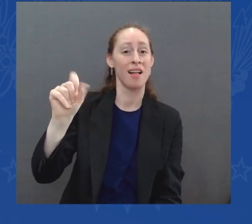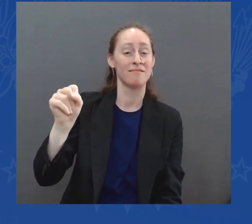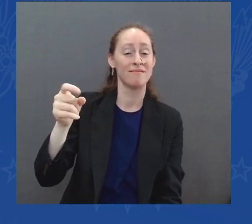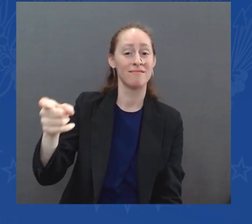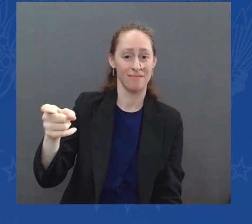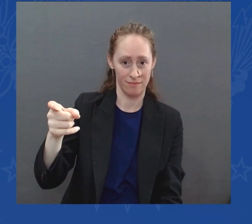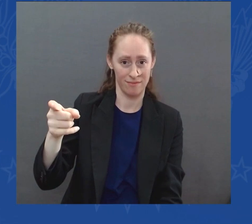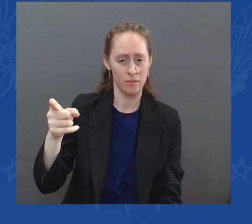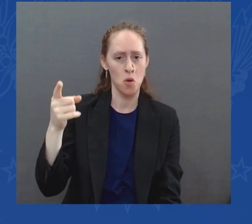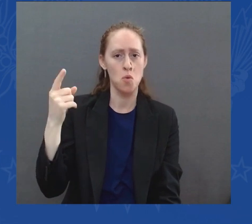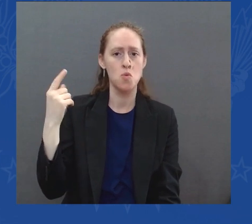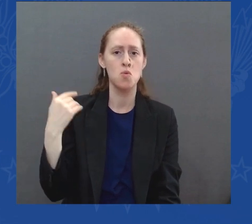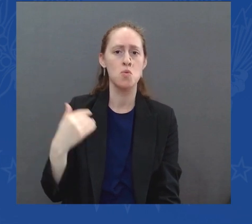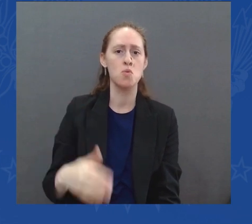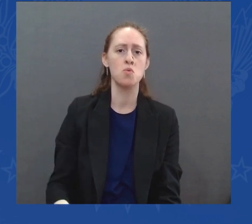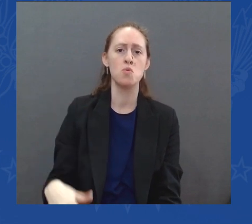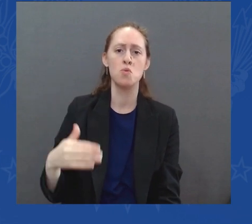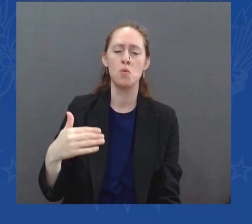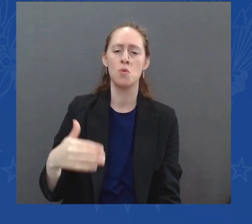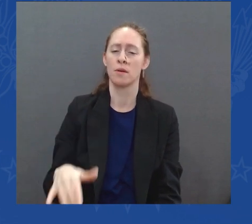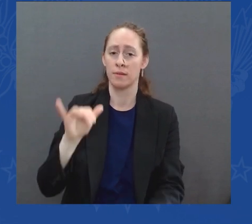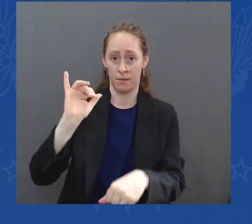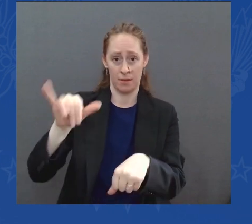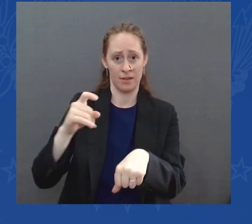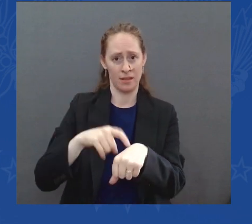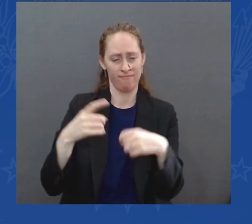and were undeterred. And when we speak of Ida B.